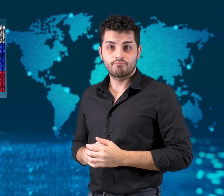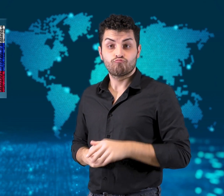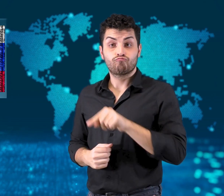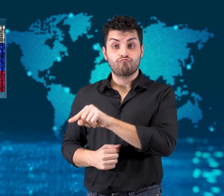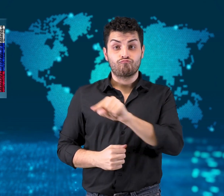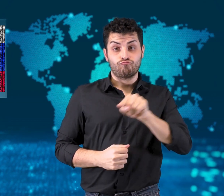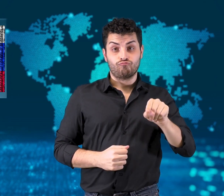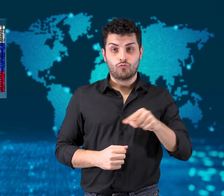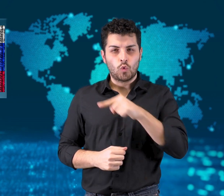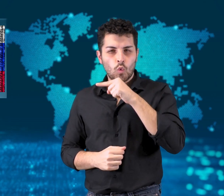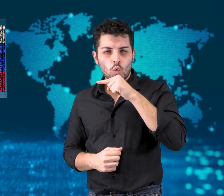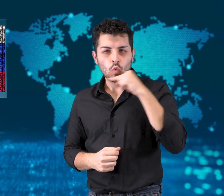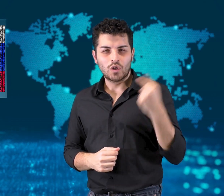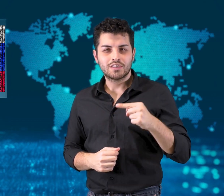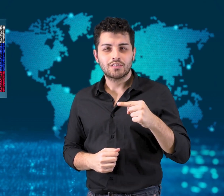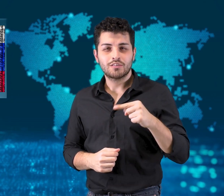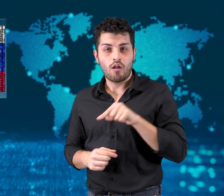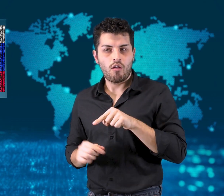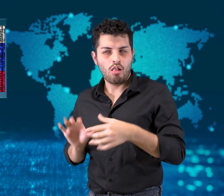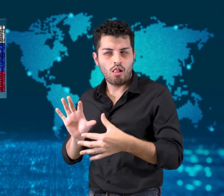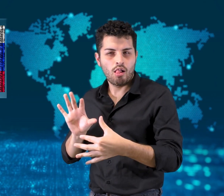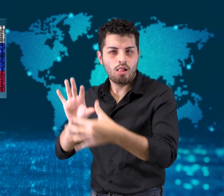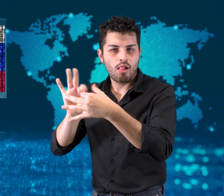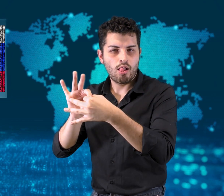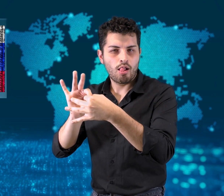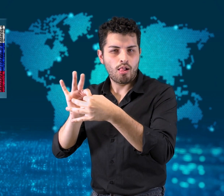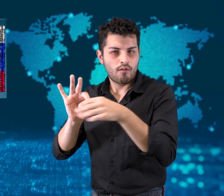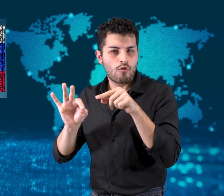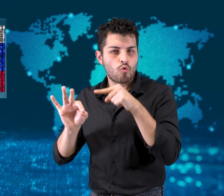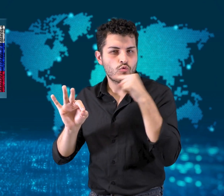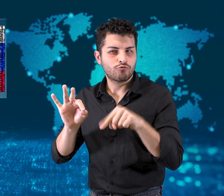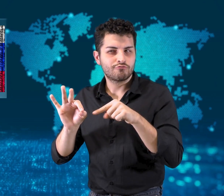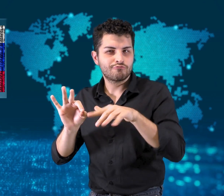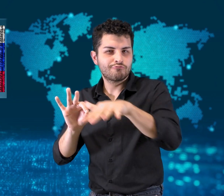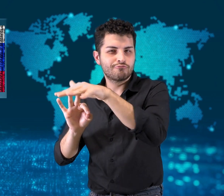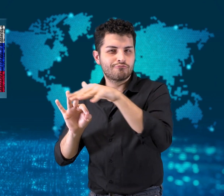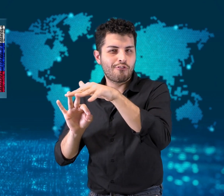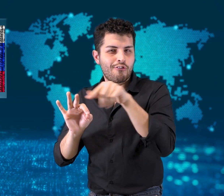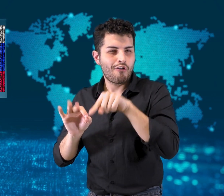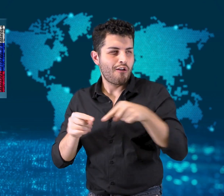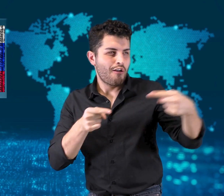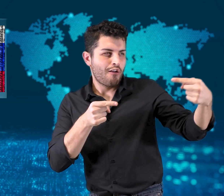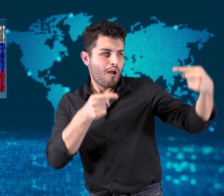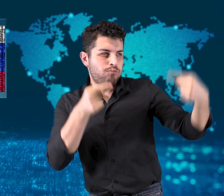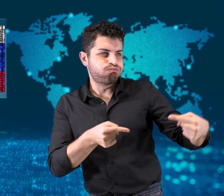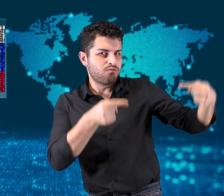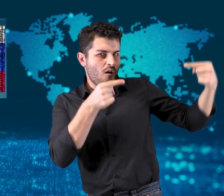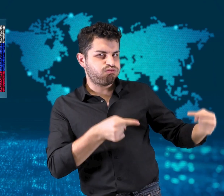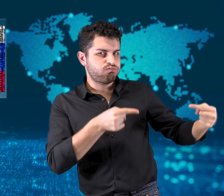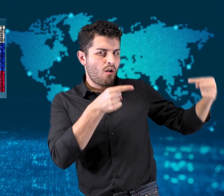They are believed to have been furthering Russia’s interests